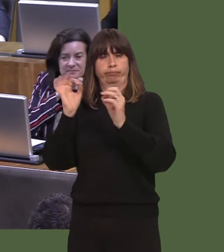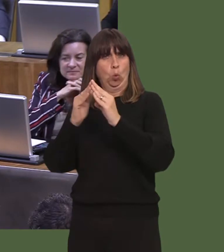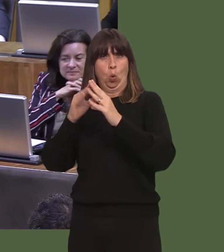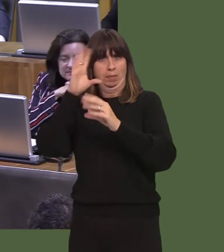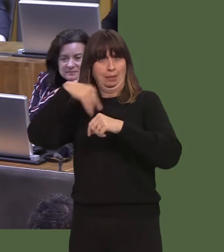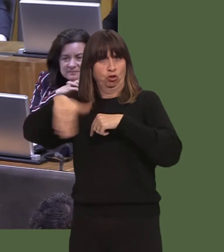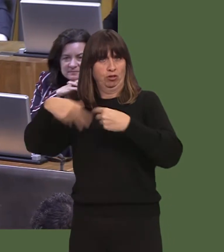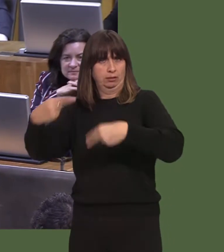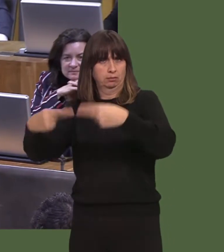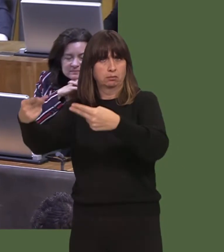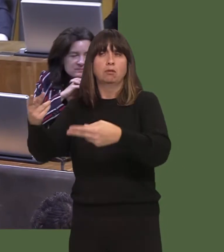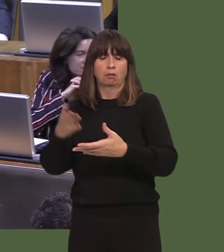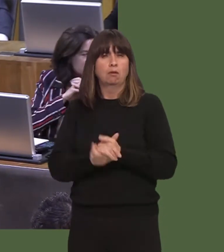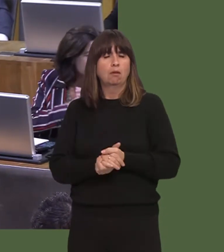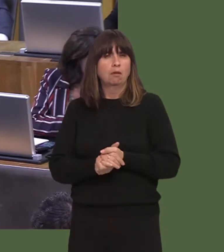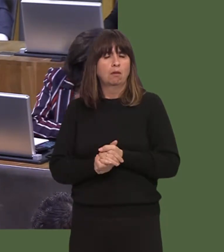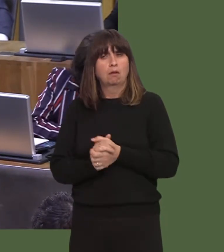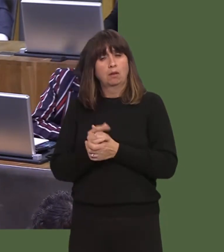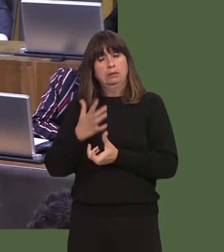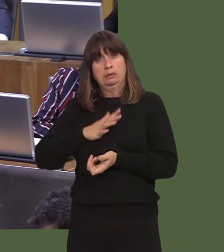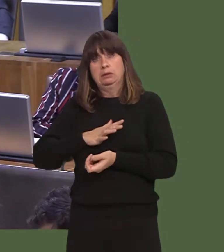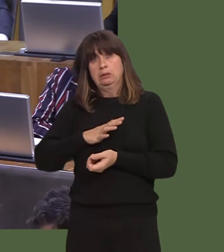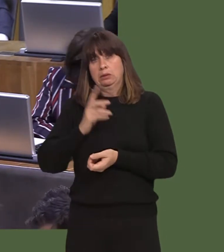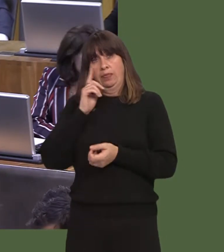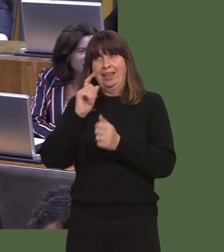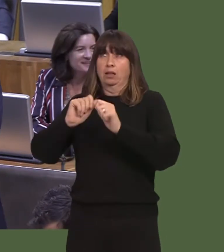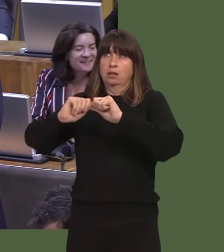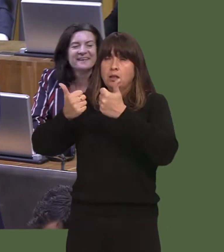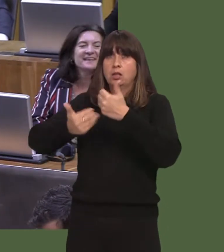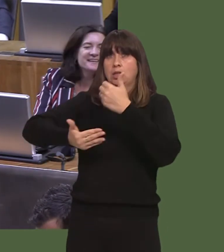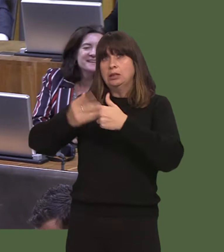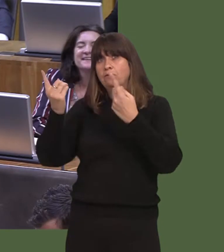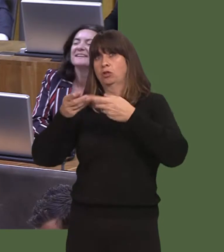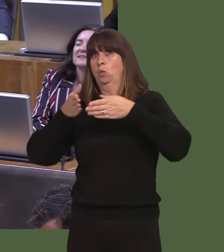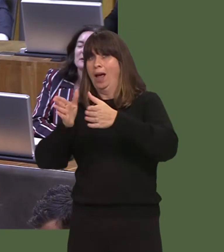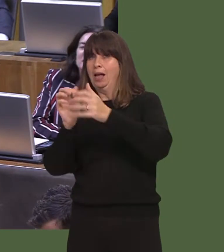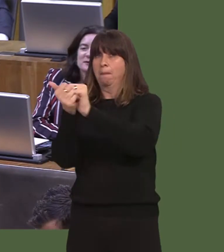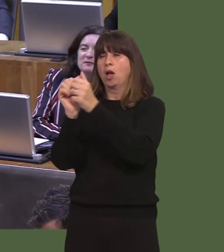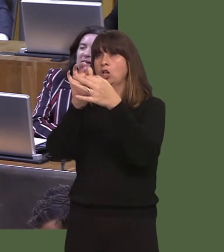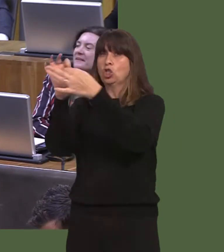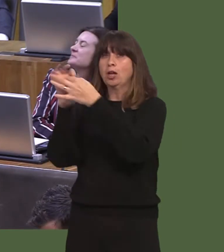We do expect to receive a proposal to deliver an innovative partnership approach that will include both statutory and third sector partners.